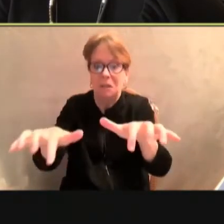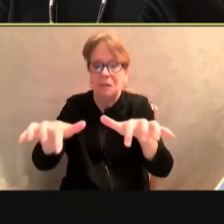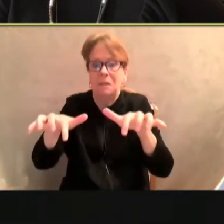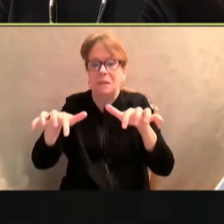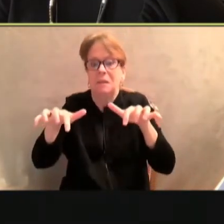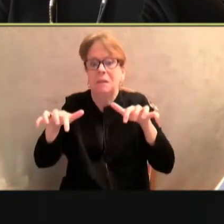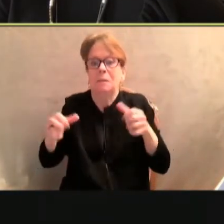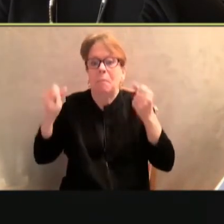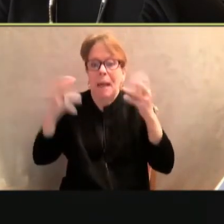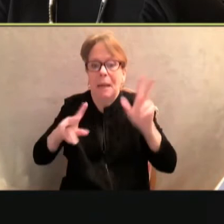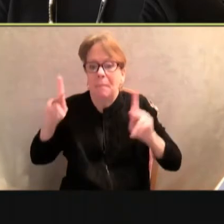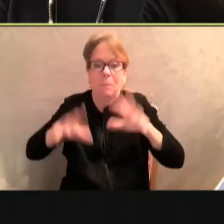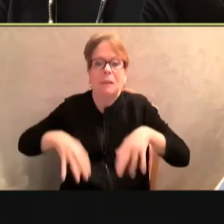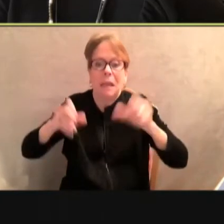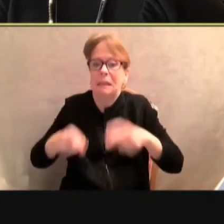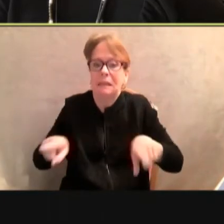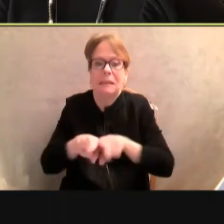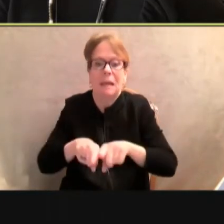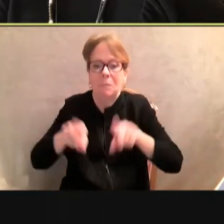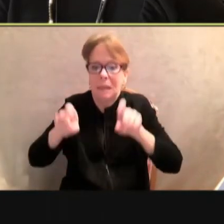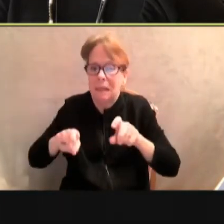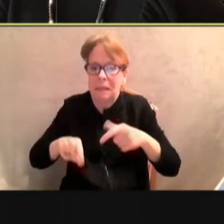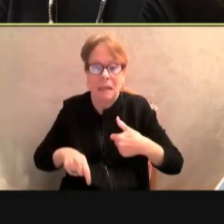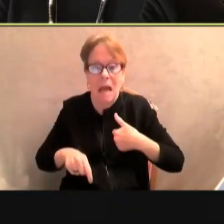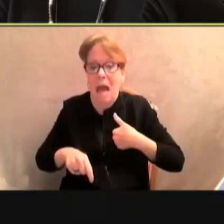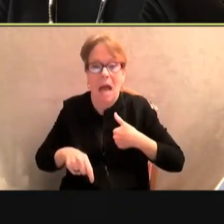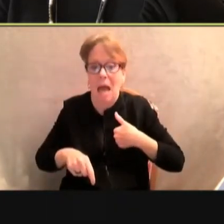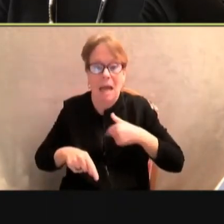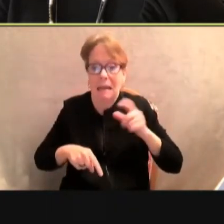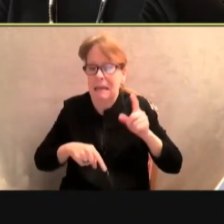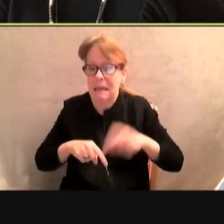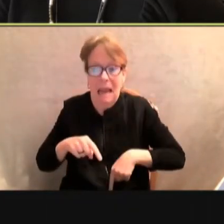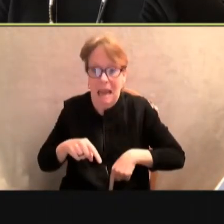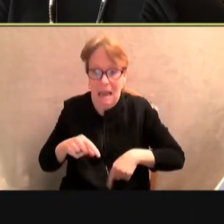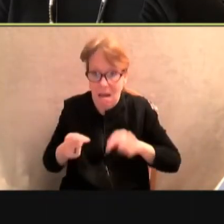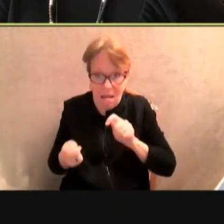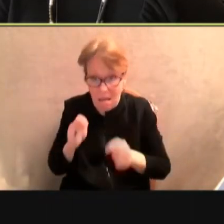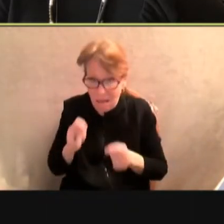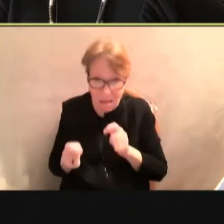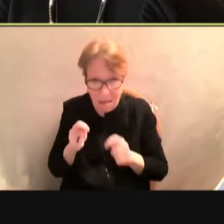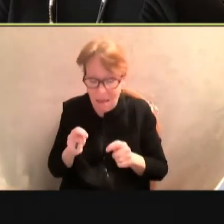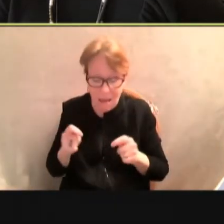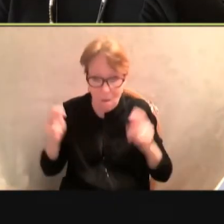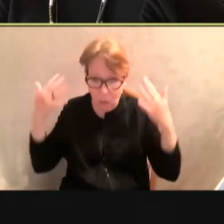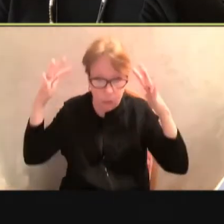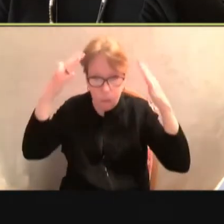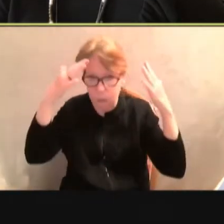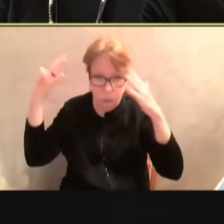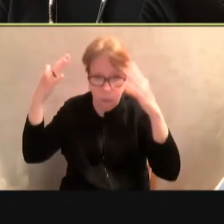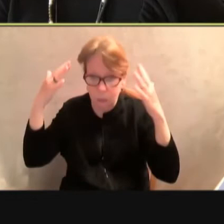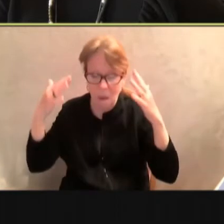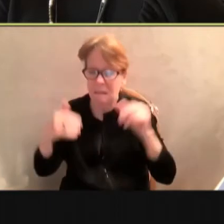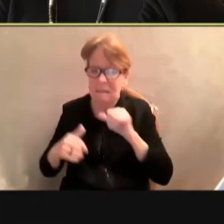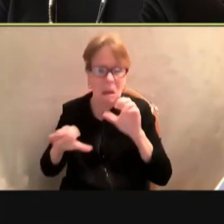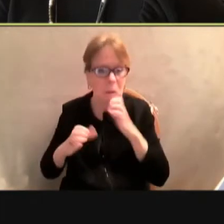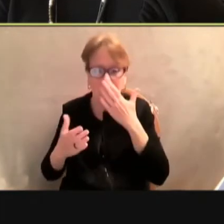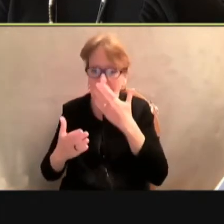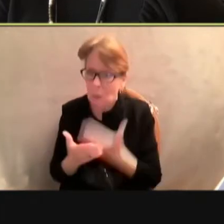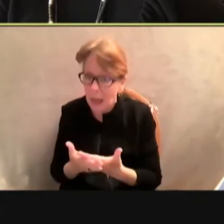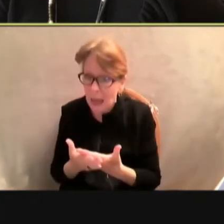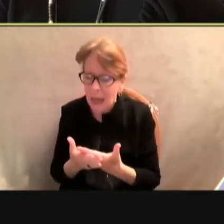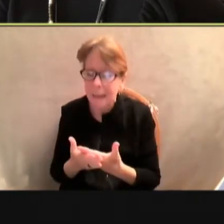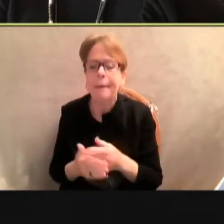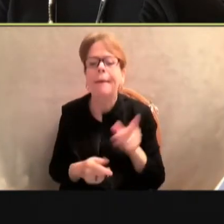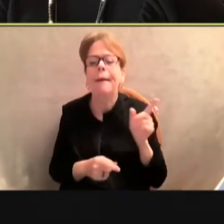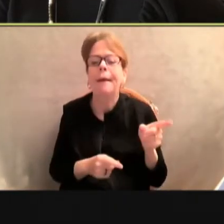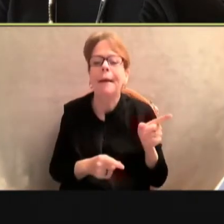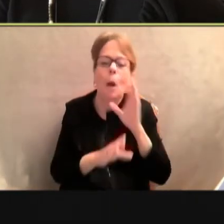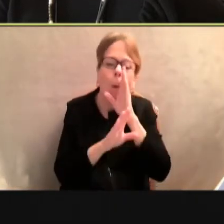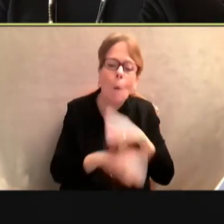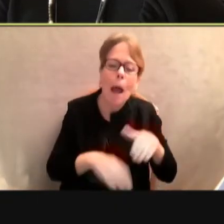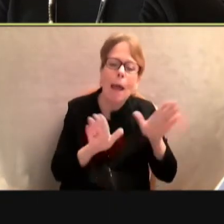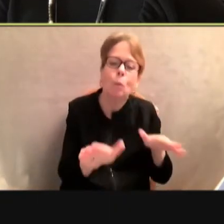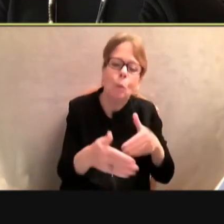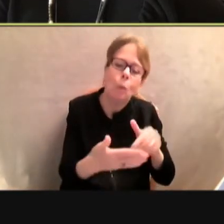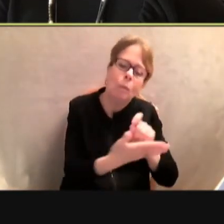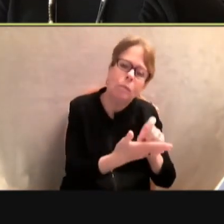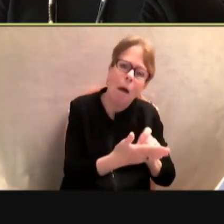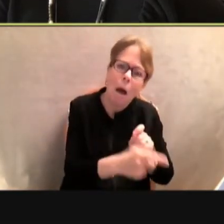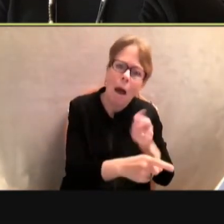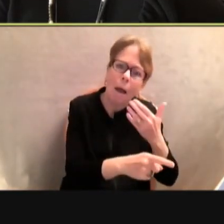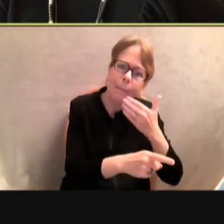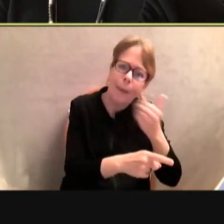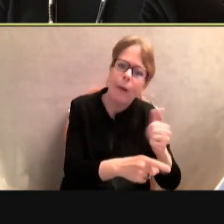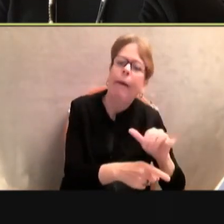and so on. For other people, let's say those who experienced brain trauma, looking at academic